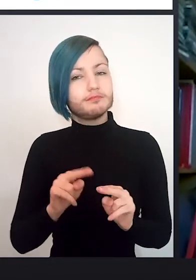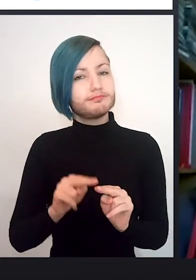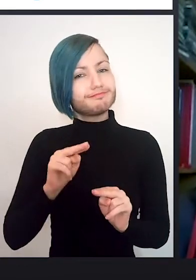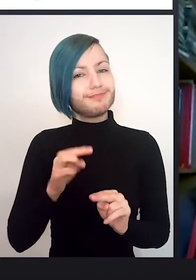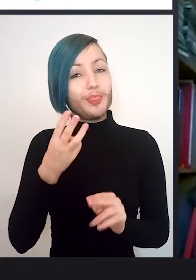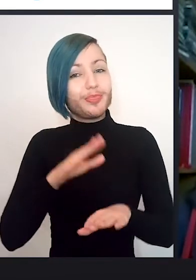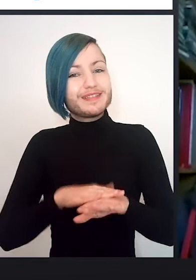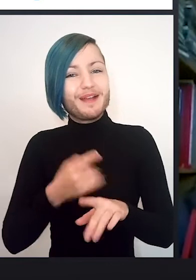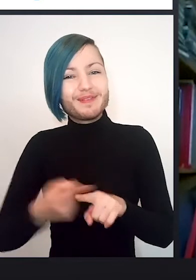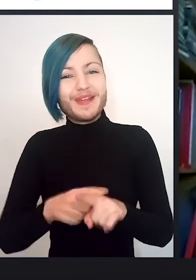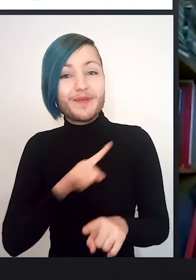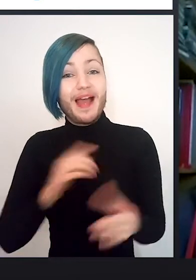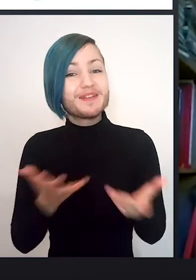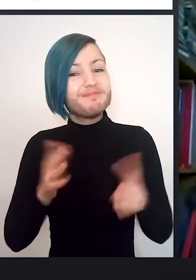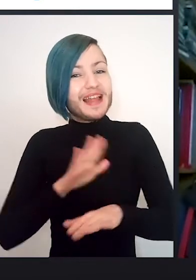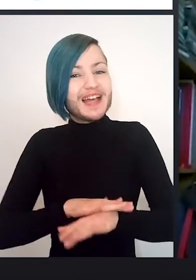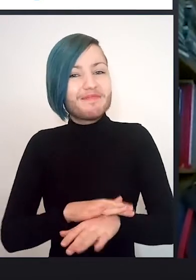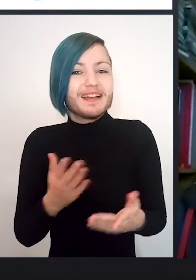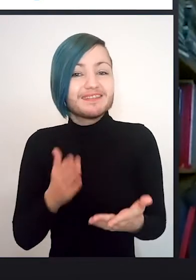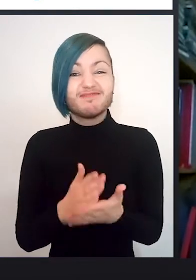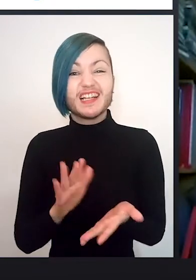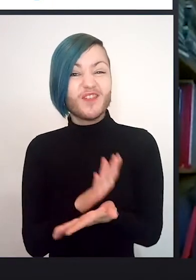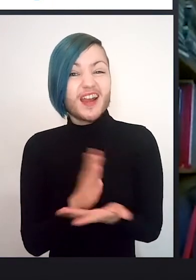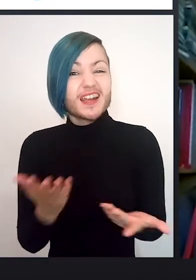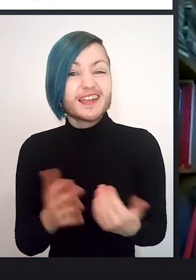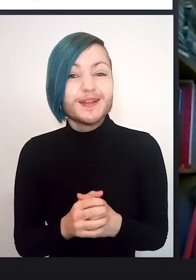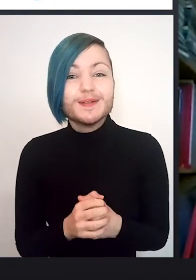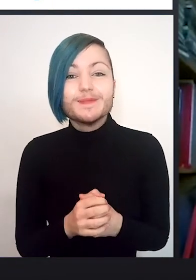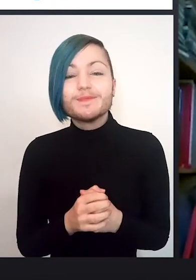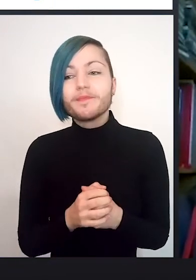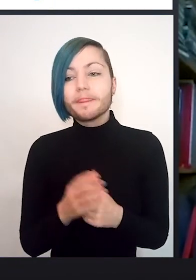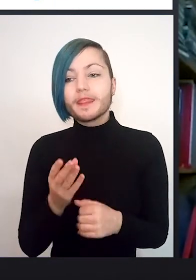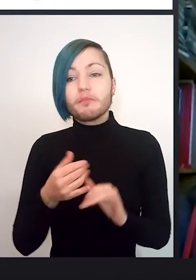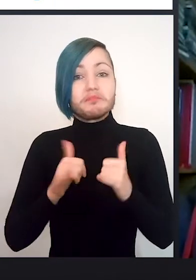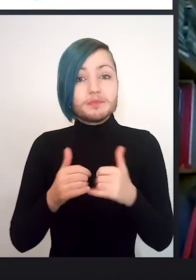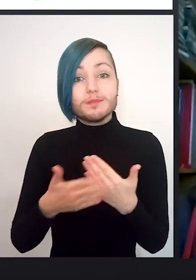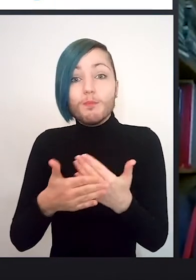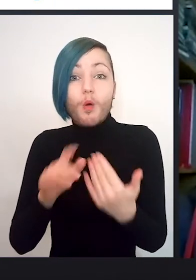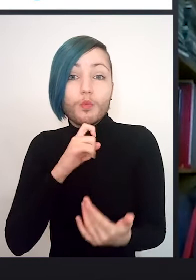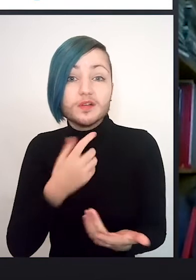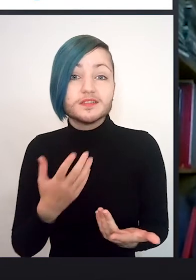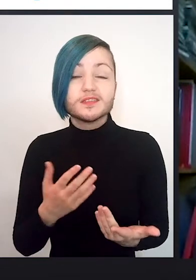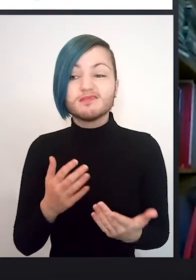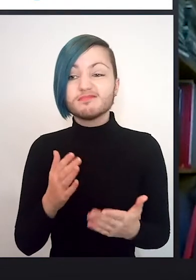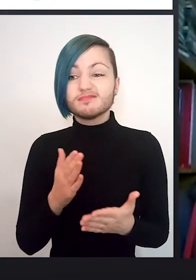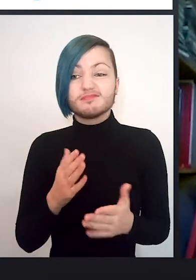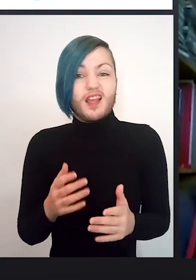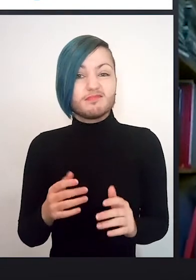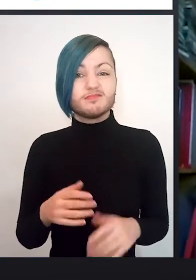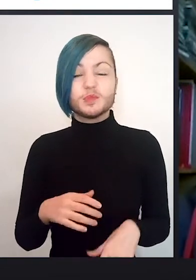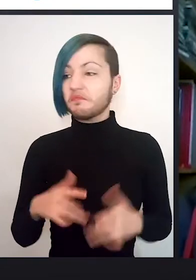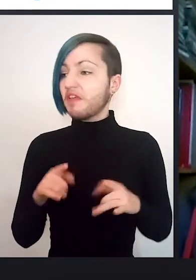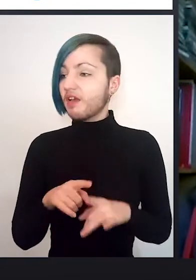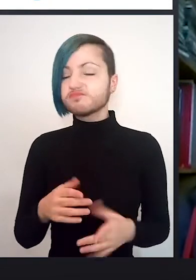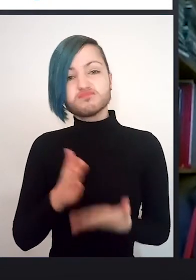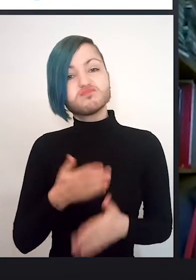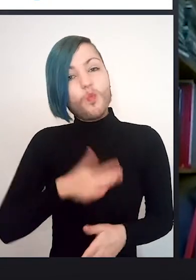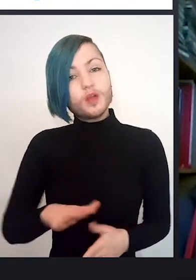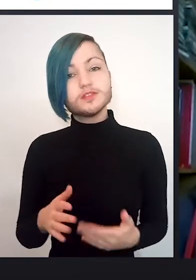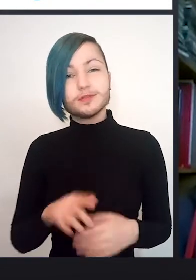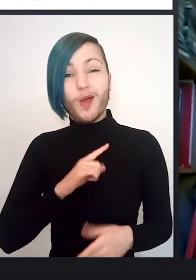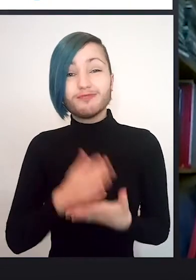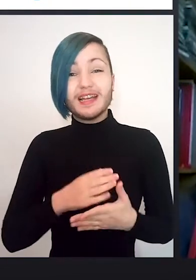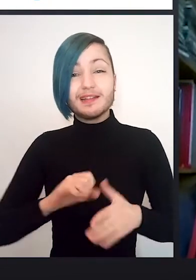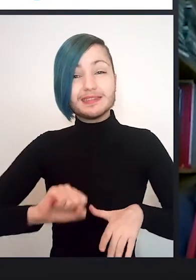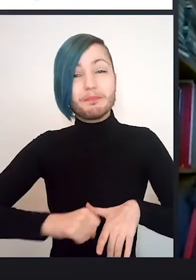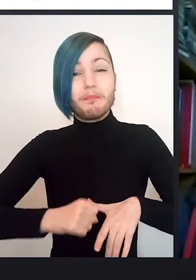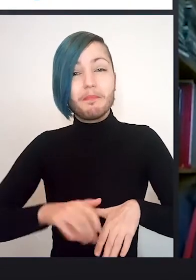And some weeks I'd do it more, because I just felt like it. You're masturbating really, aren't you?